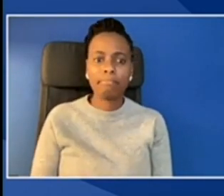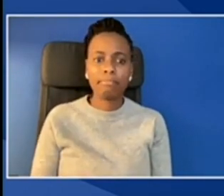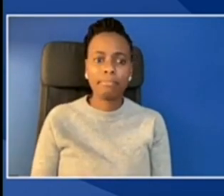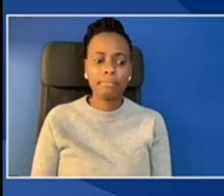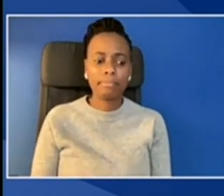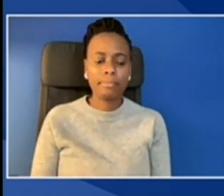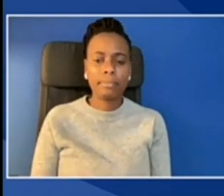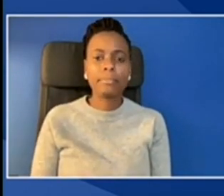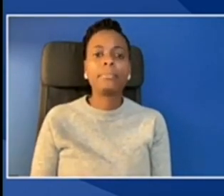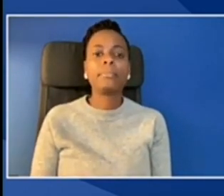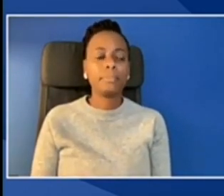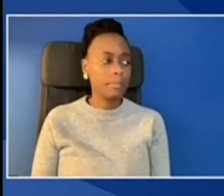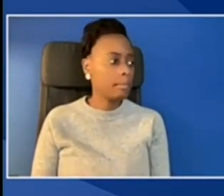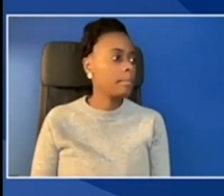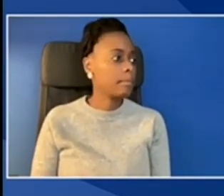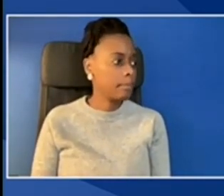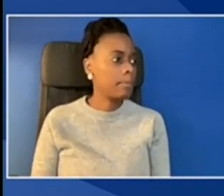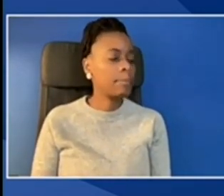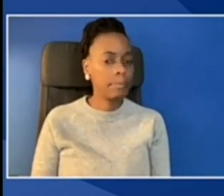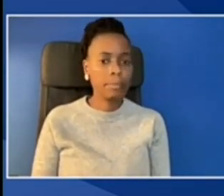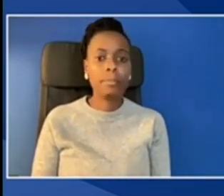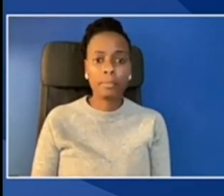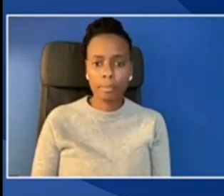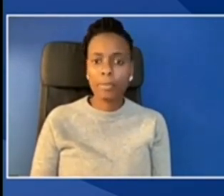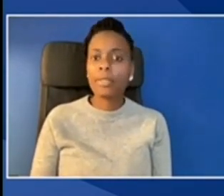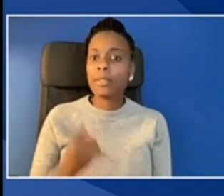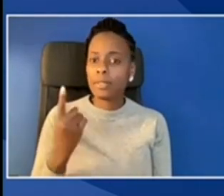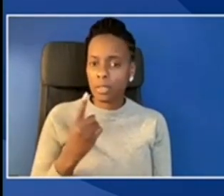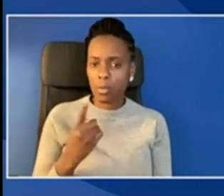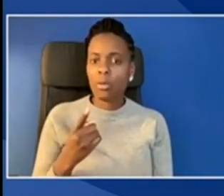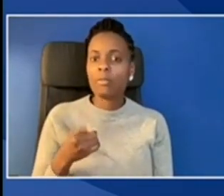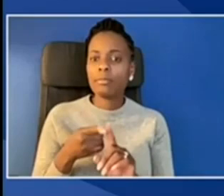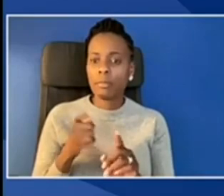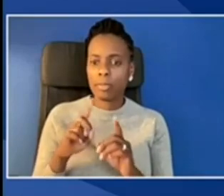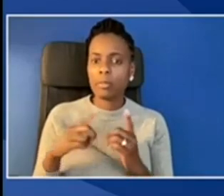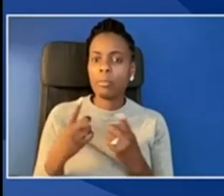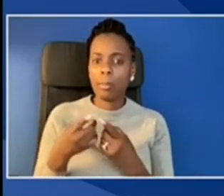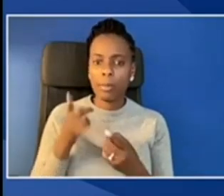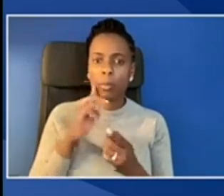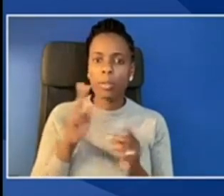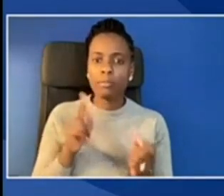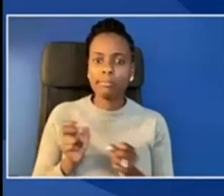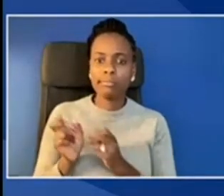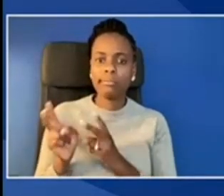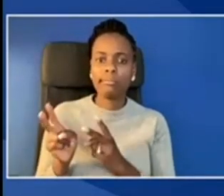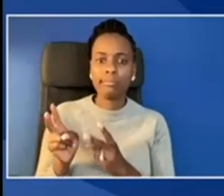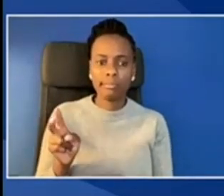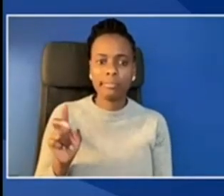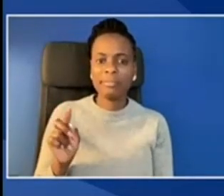Okay. I'm sure someone from the Department can handle that. Thank you. Yes, I'll take care of it. Give me just a minute.